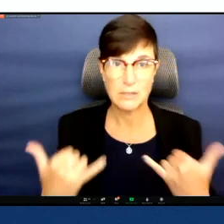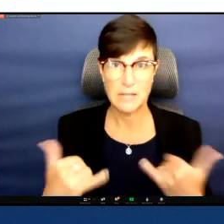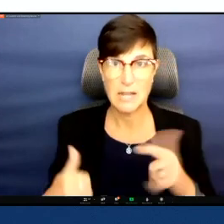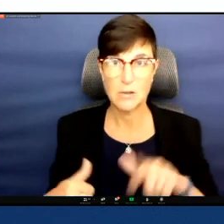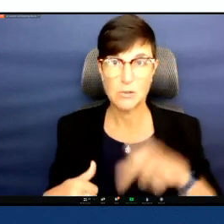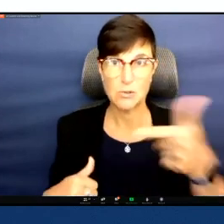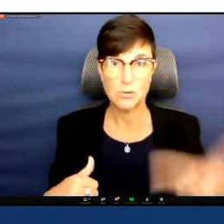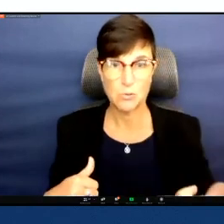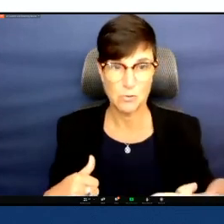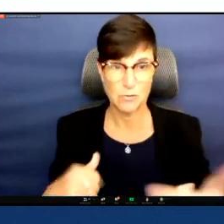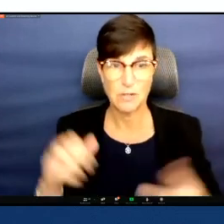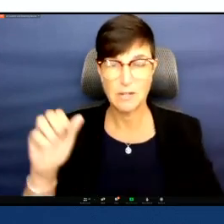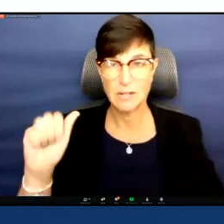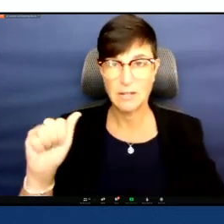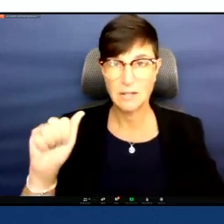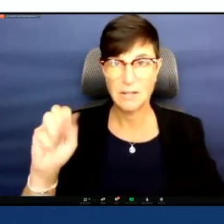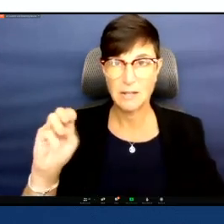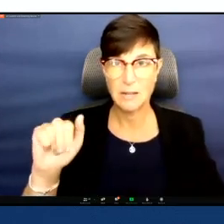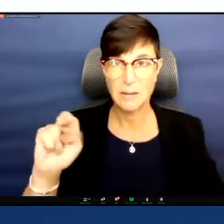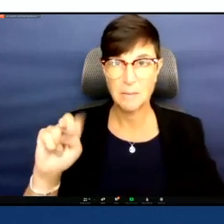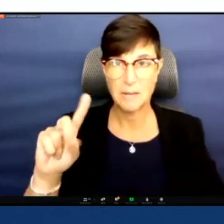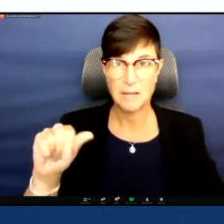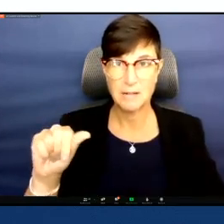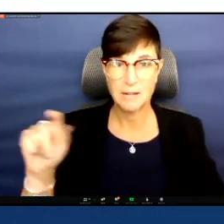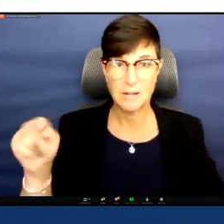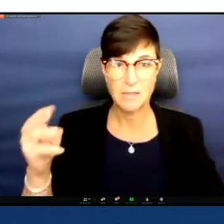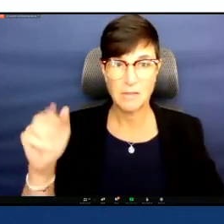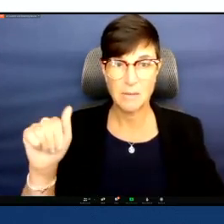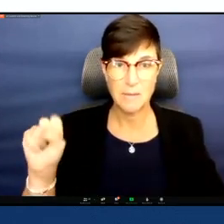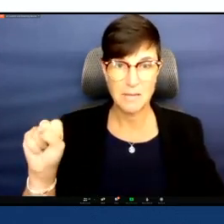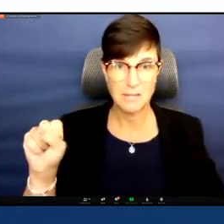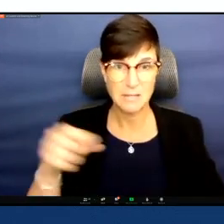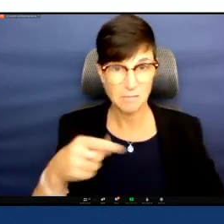Amanda, if you have any closing comments at all